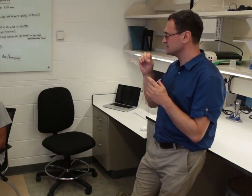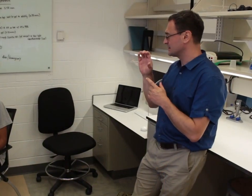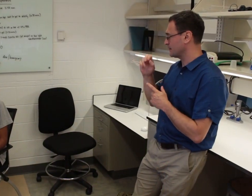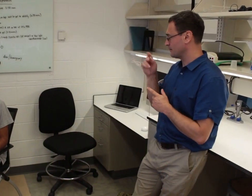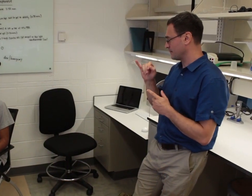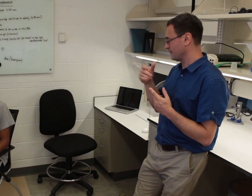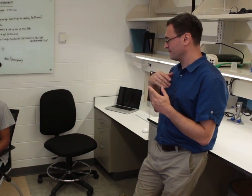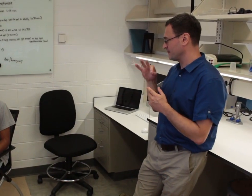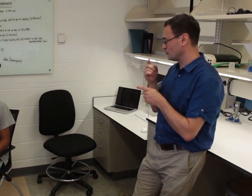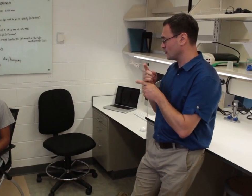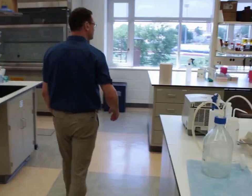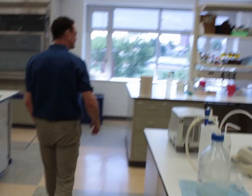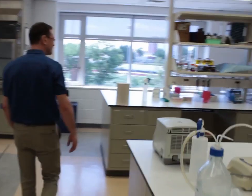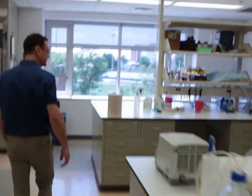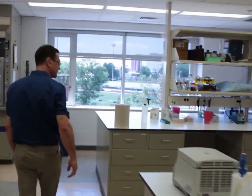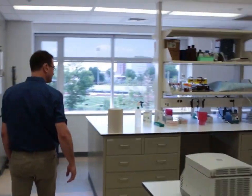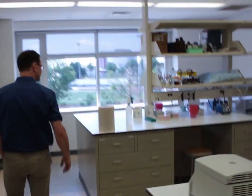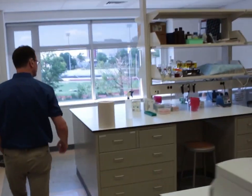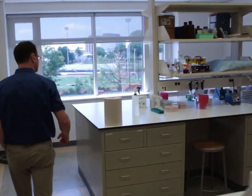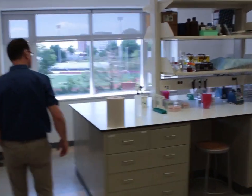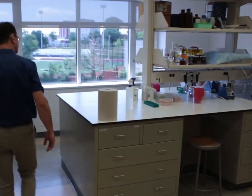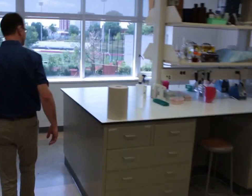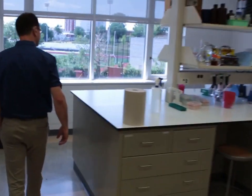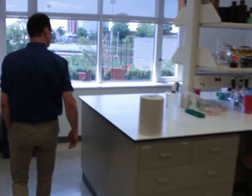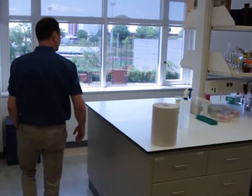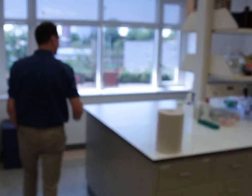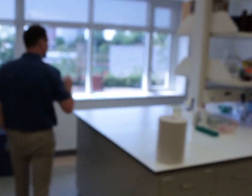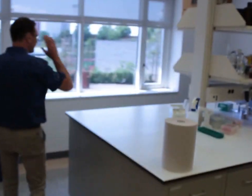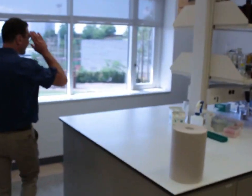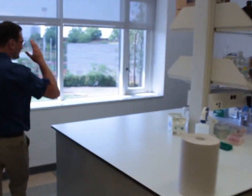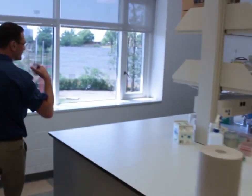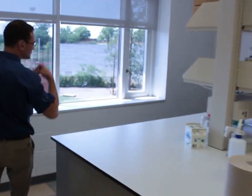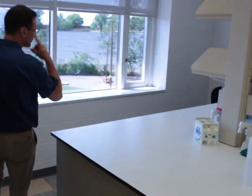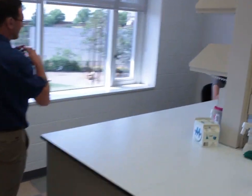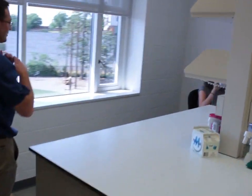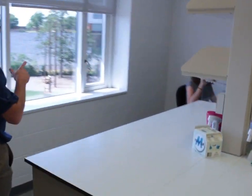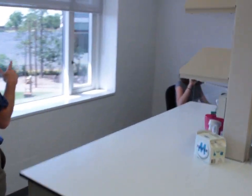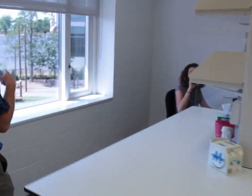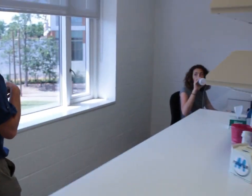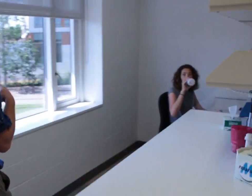who's researching the roots of the deafness gene. It's a cause that's close to his heart — Derek is deaf and teaches at Gallaudet University,